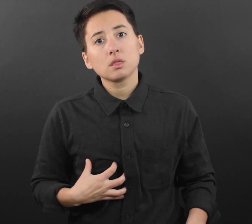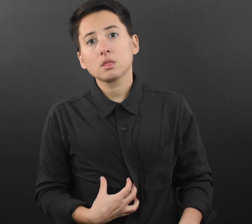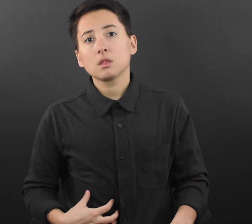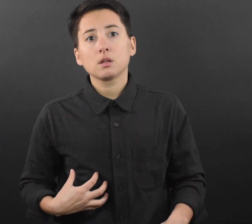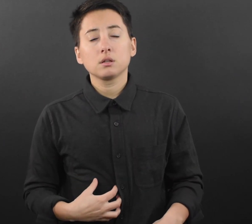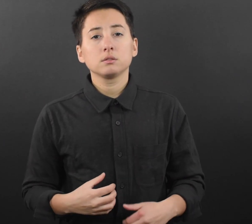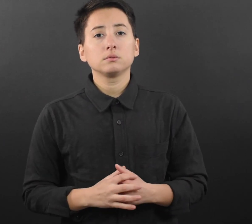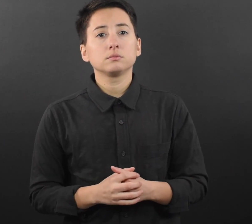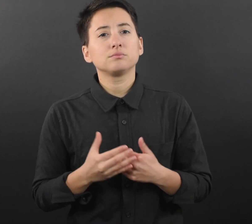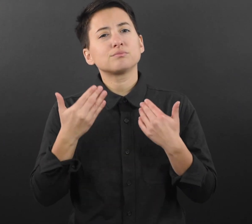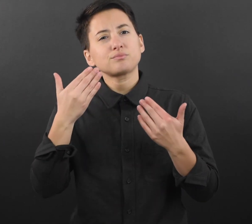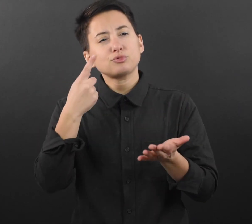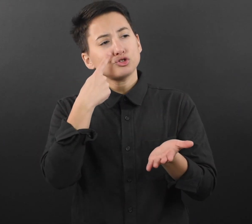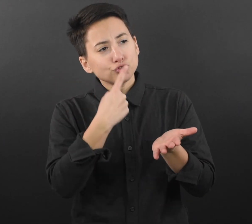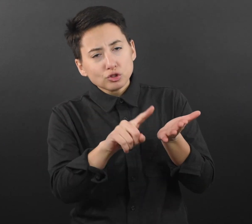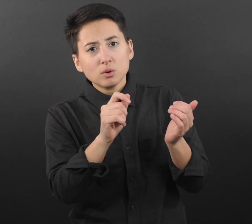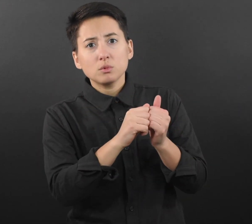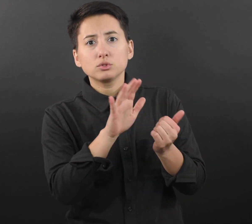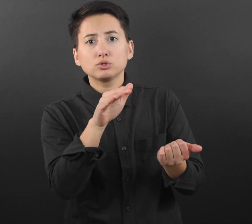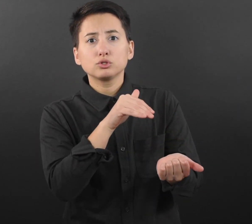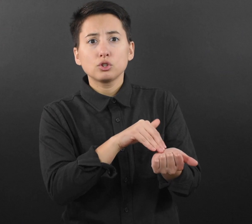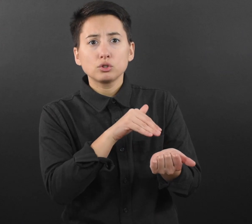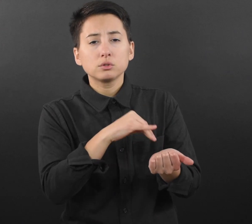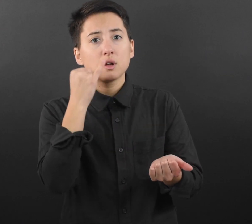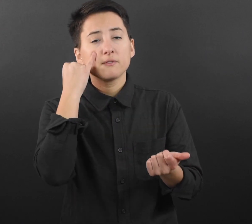Be sure to check with your doctor about any big changes,